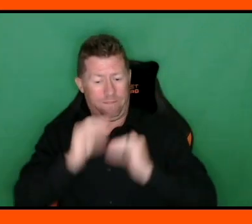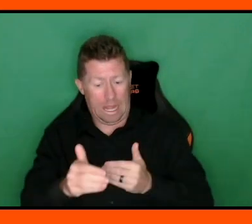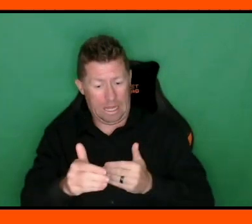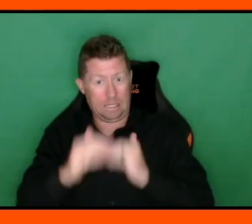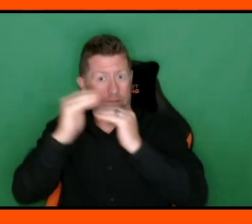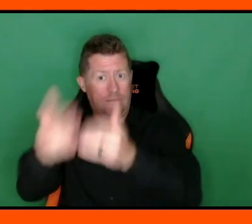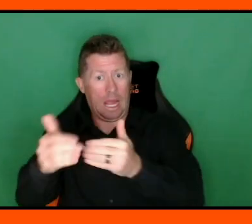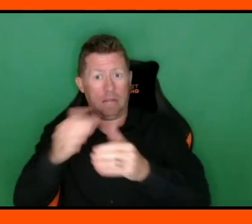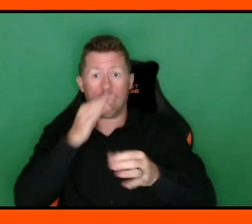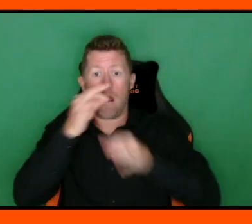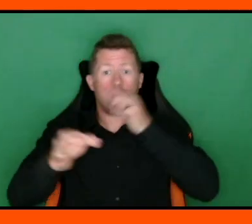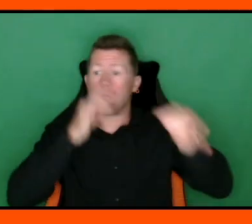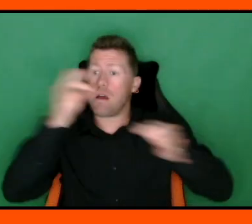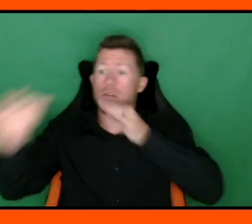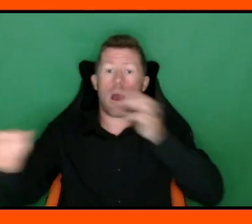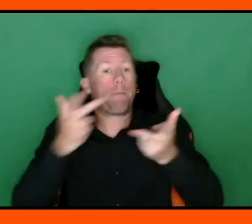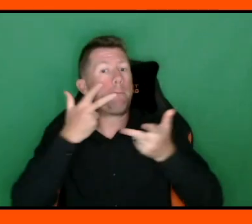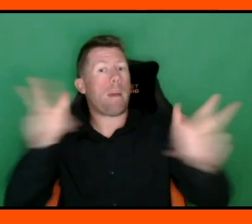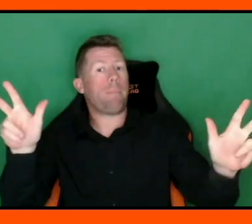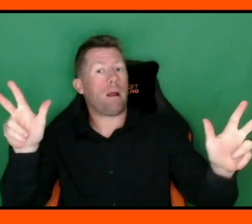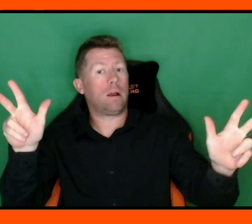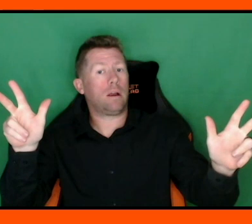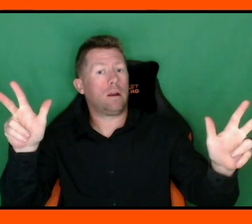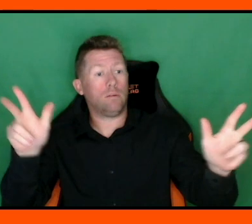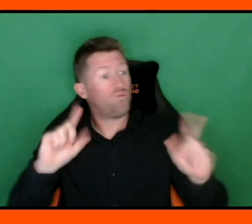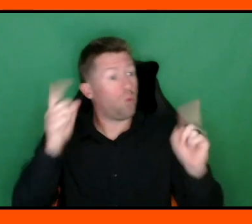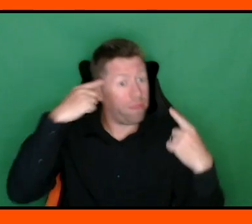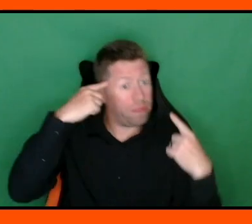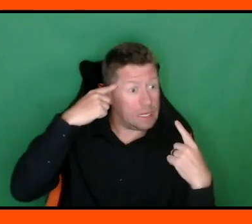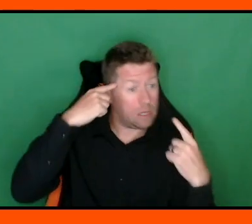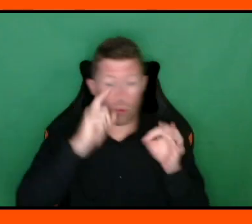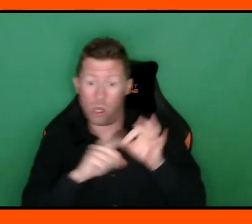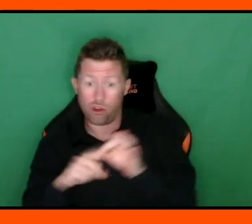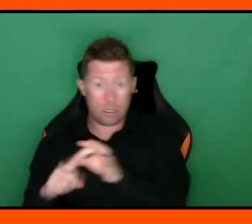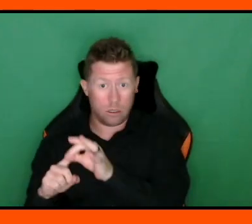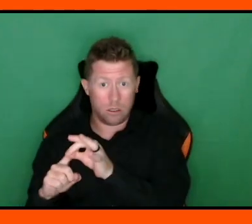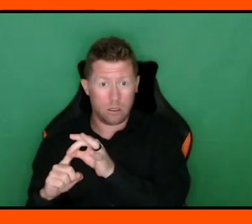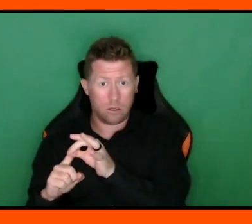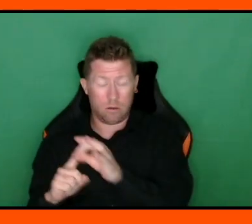commencing now through until July 2023. Phase 1 is all about making sure